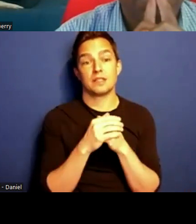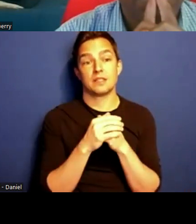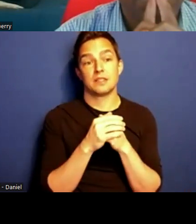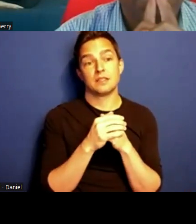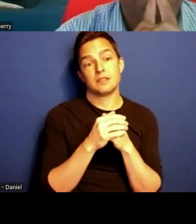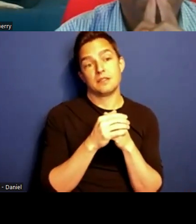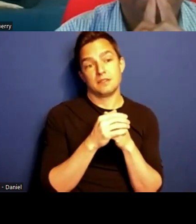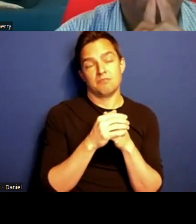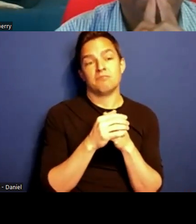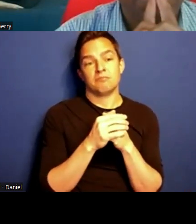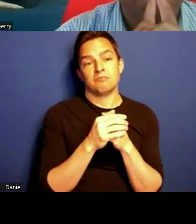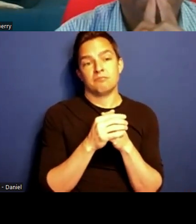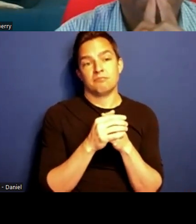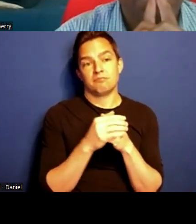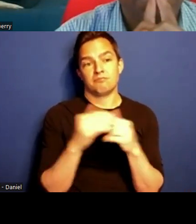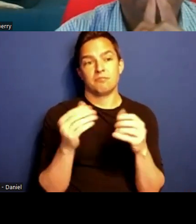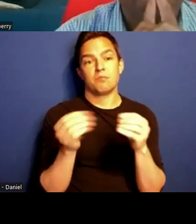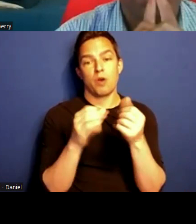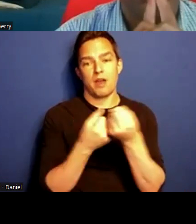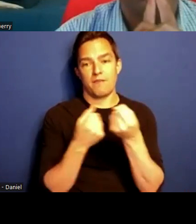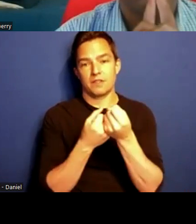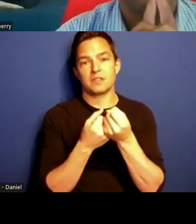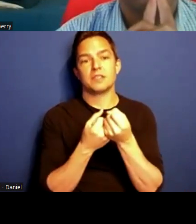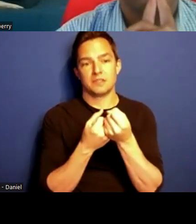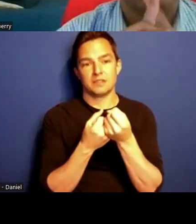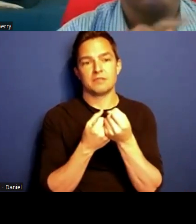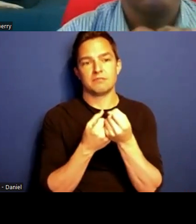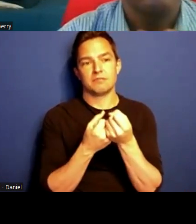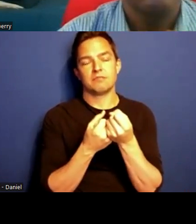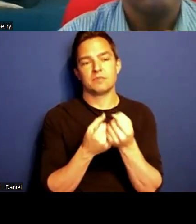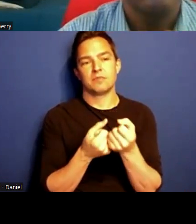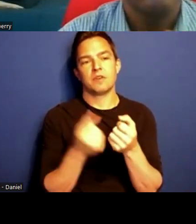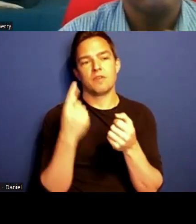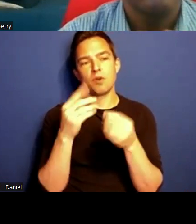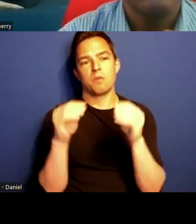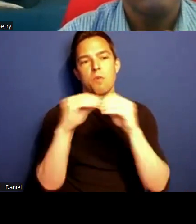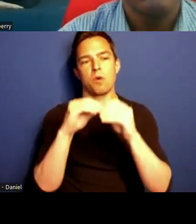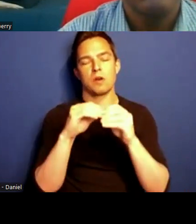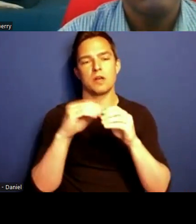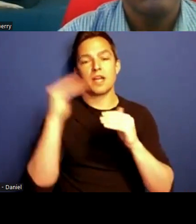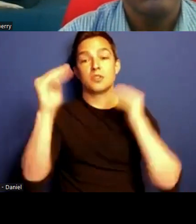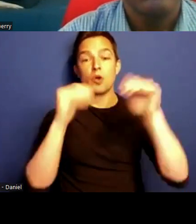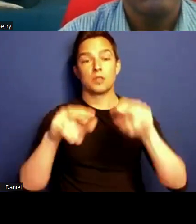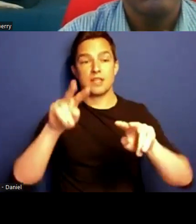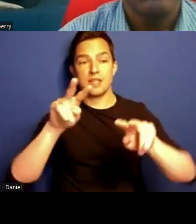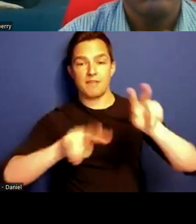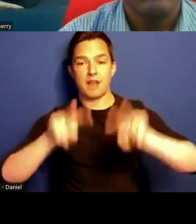we can have more advocacy towards having more adult evaluators available. Thank you. Miso,